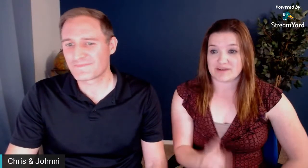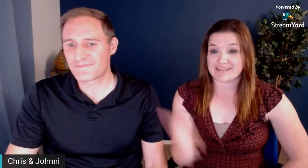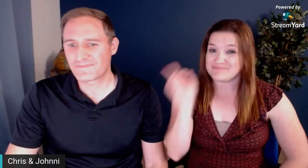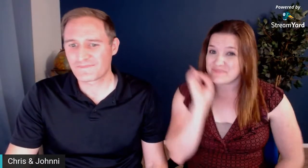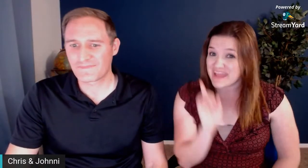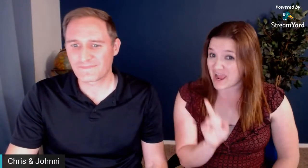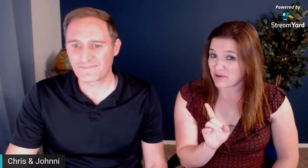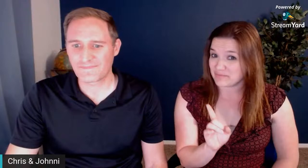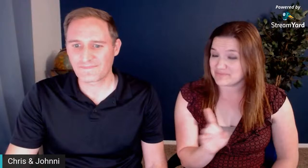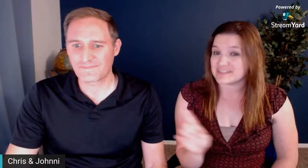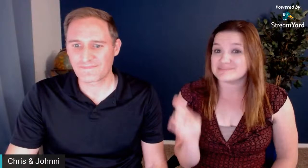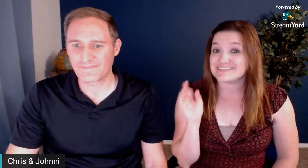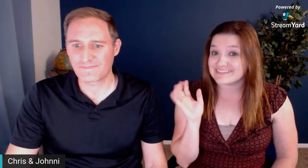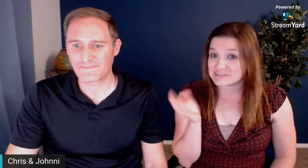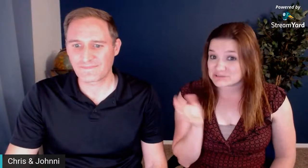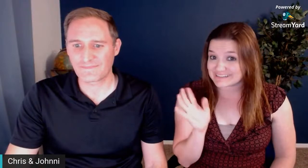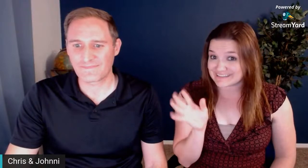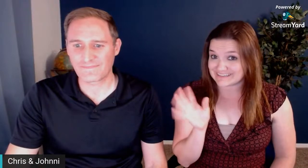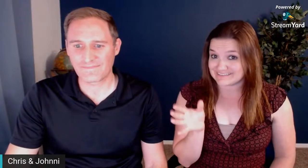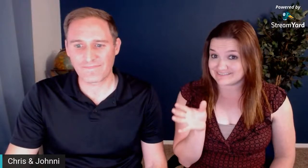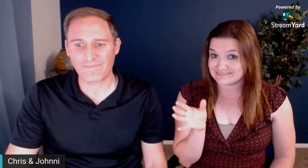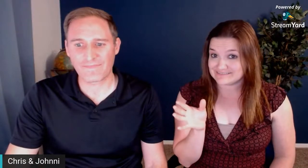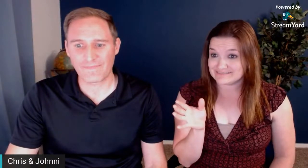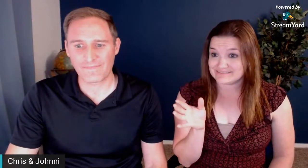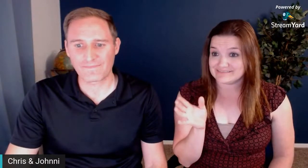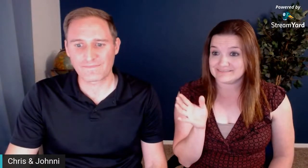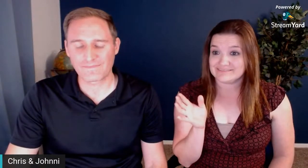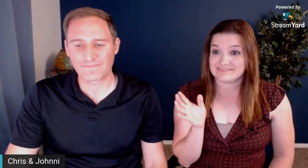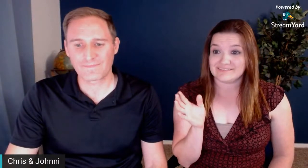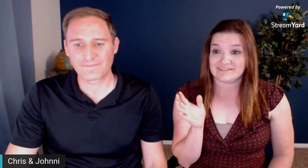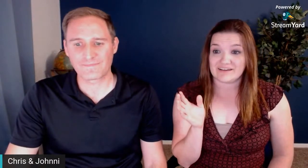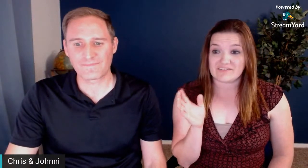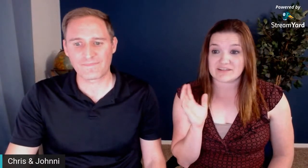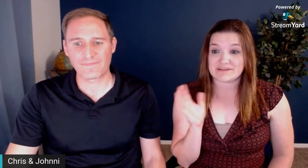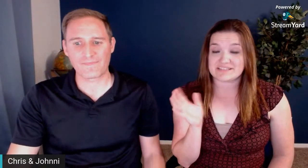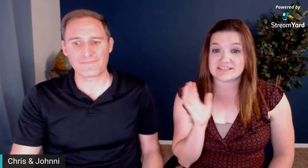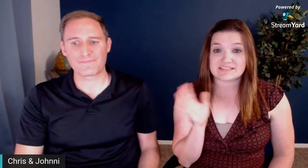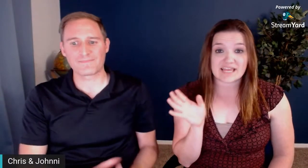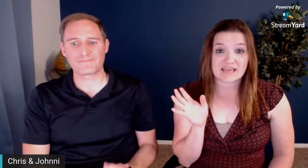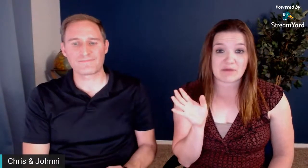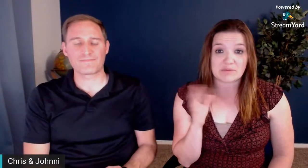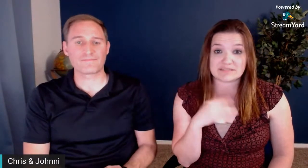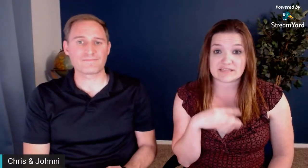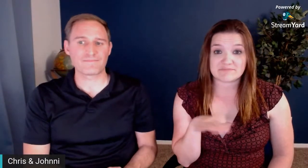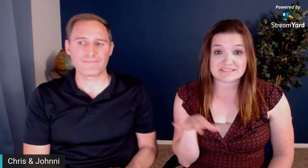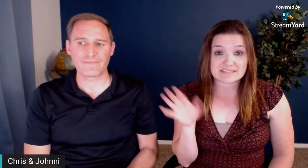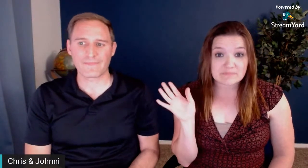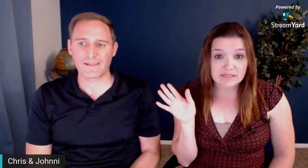ready now this was a little tricky every time i see this name i always think of mississippi